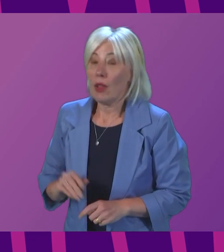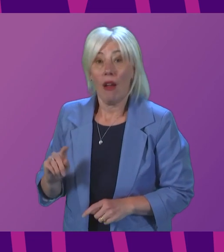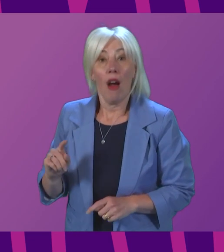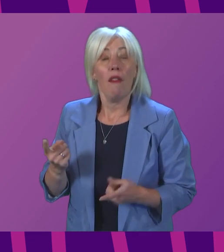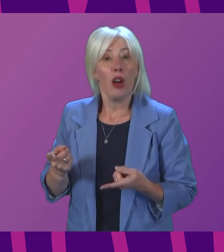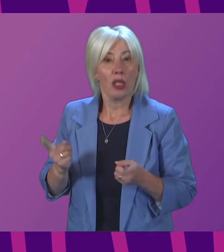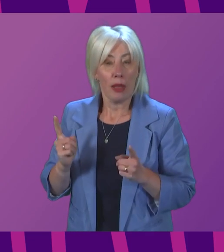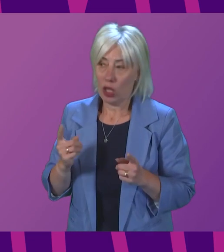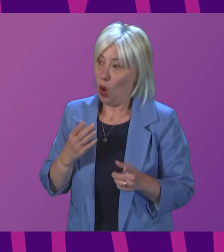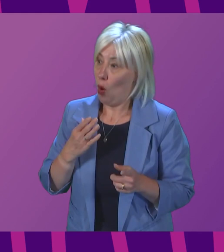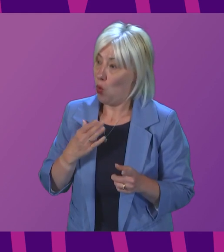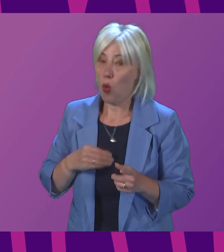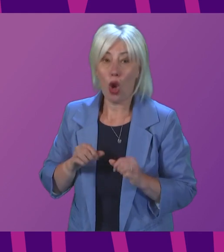We all want to see waste tackled.